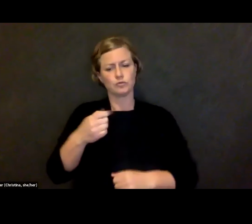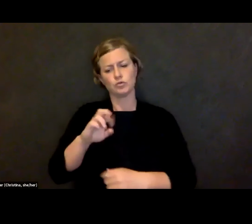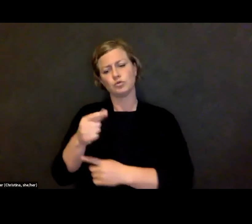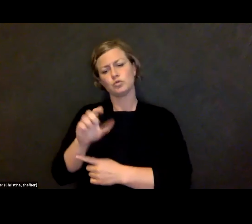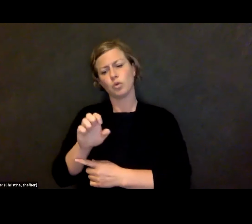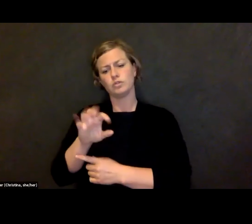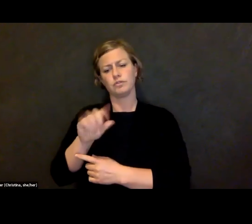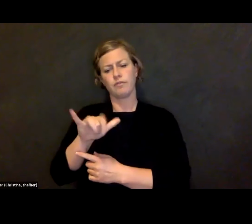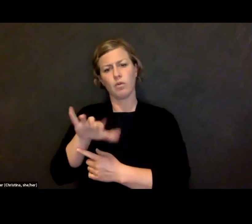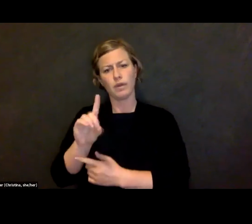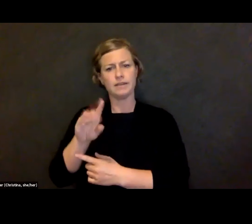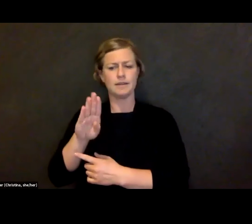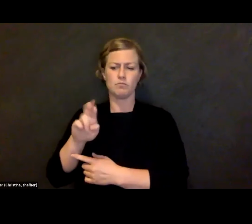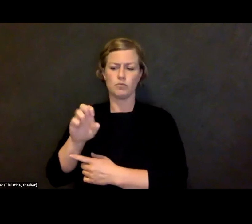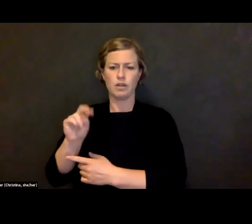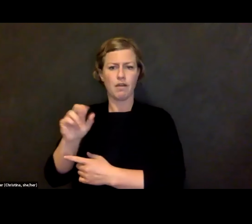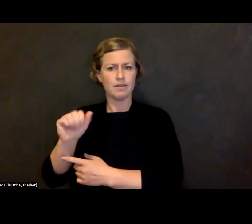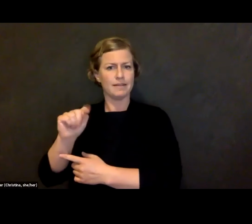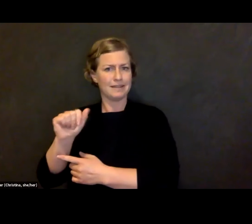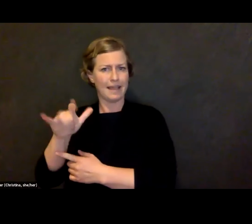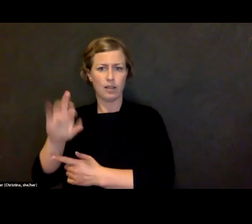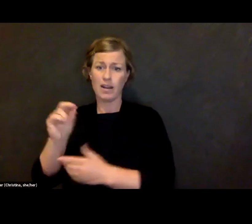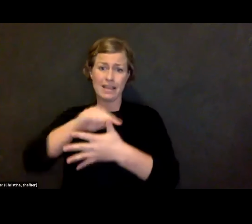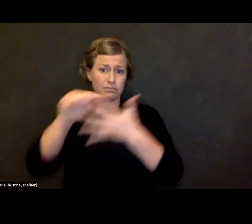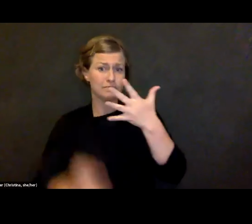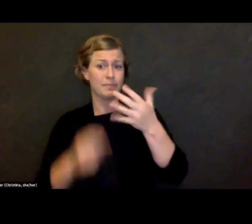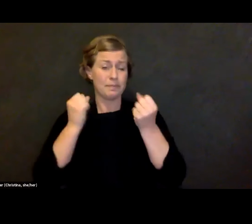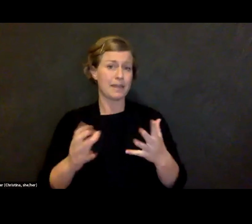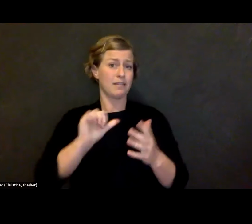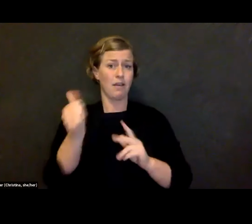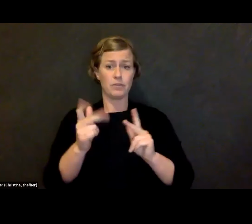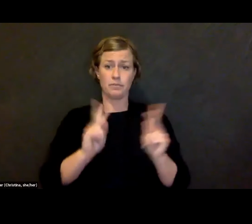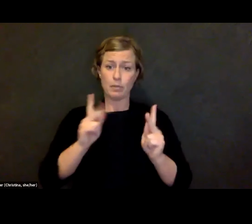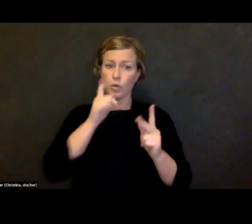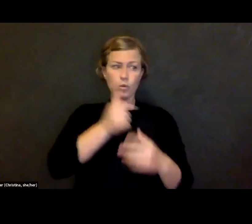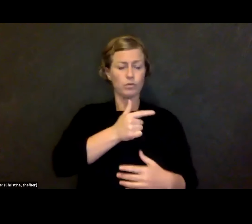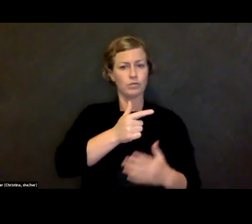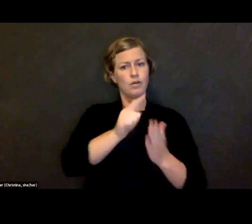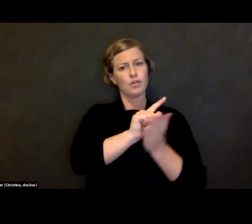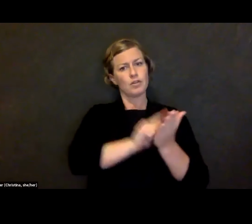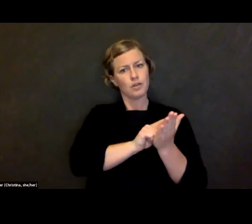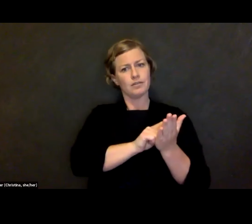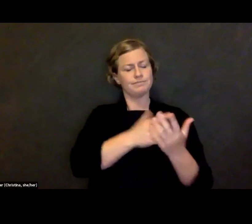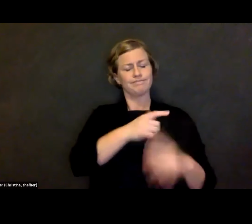George Floyd, Brianna Taylor or the countless others that have been killed or mistreated by the